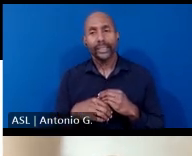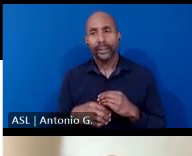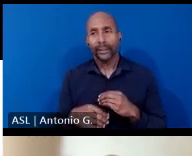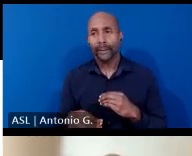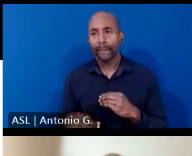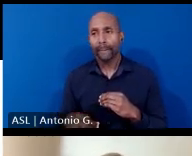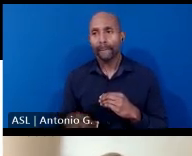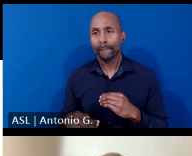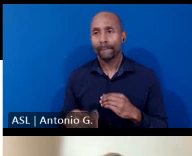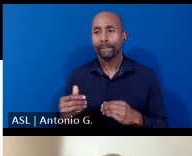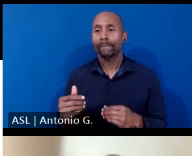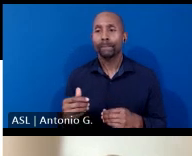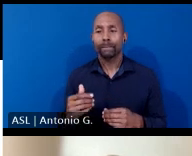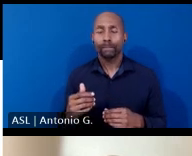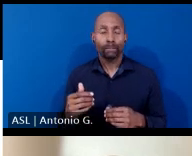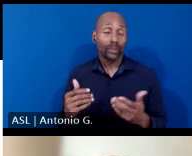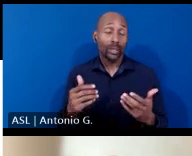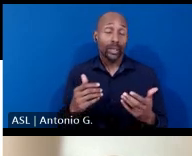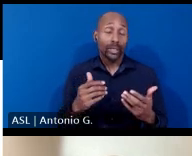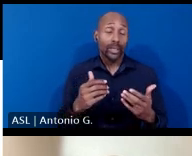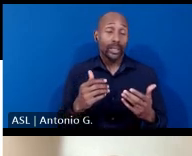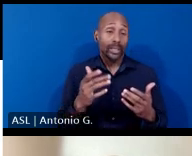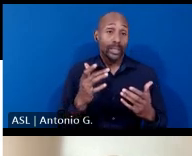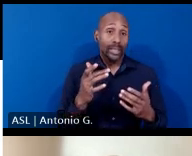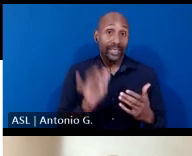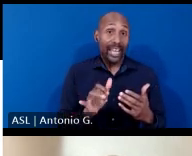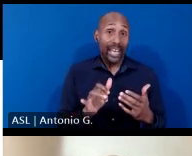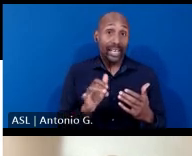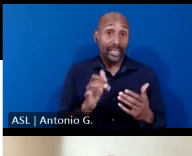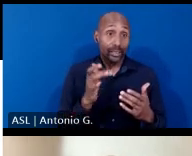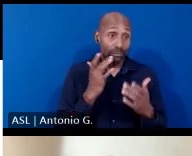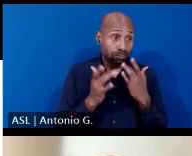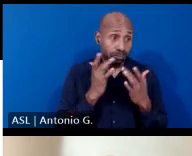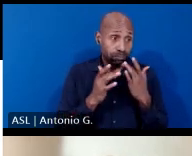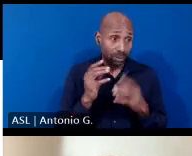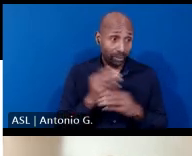just this growing shortage of of math and science teachers, new